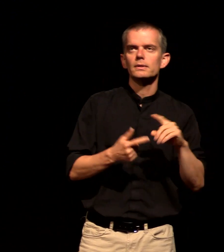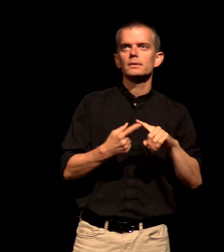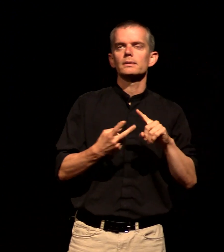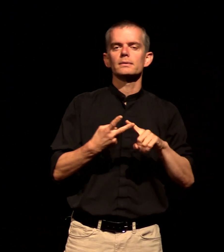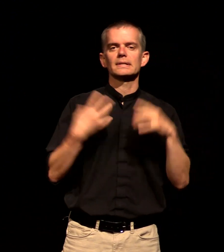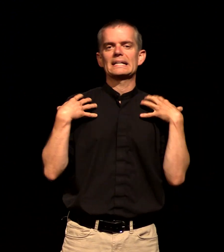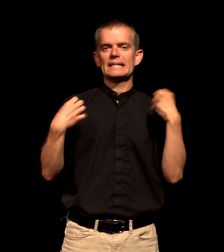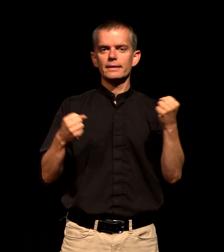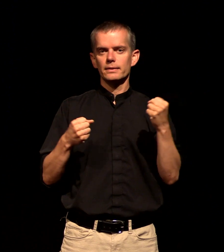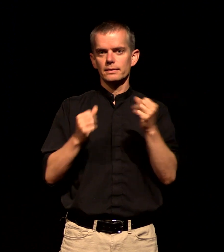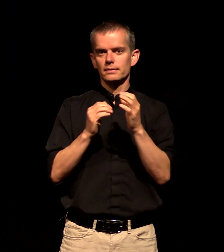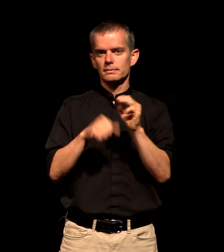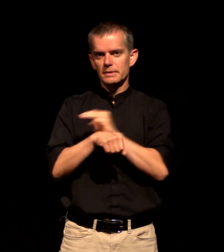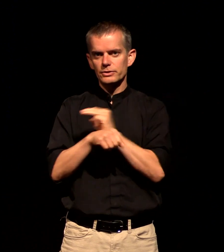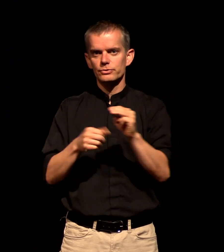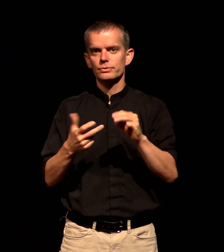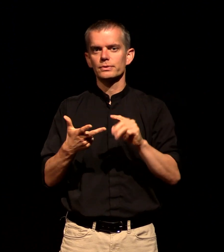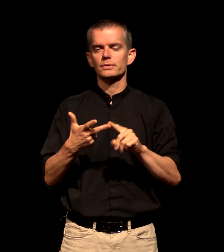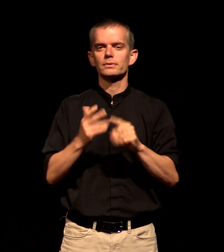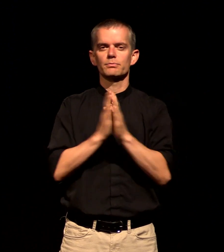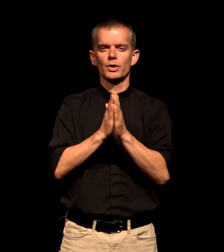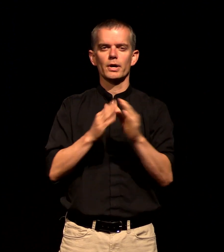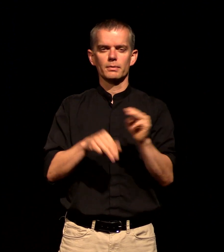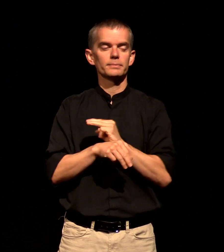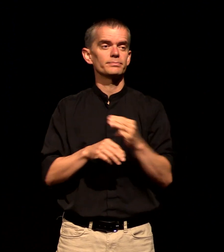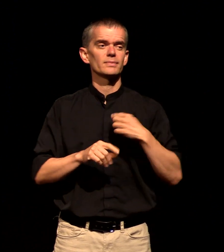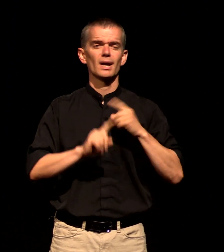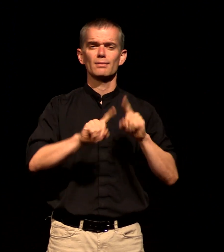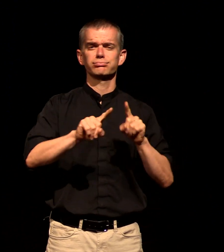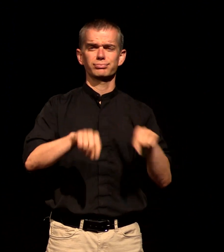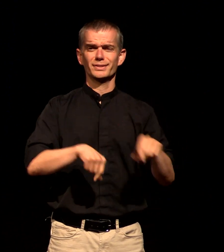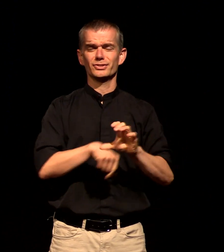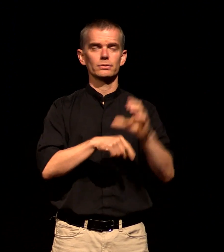ministries. And I have been at this church for ever, maybe